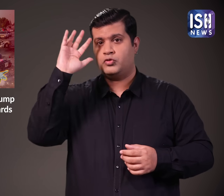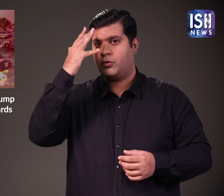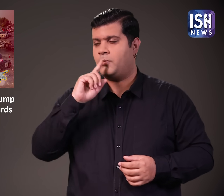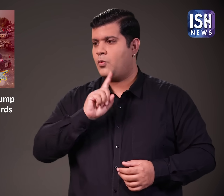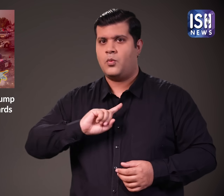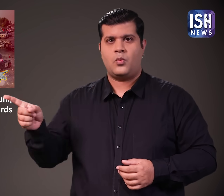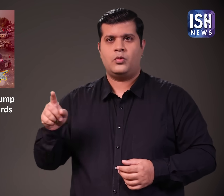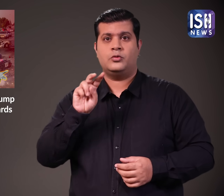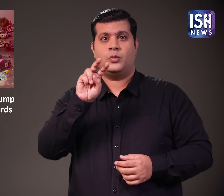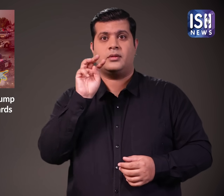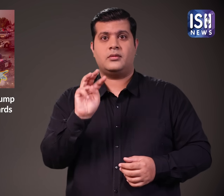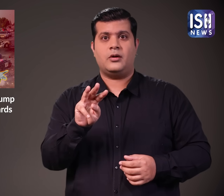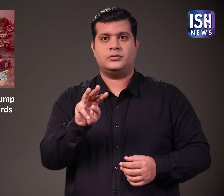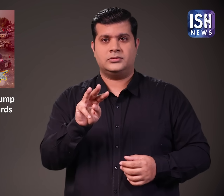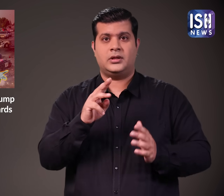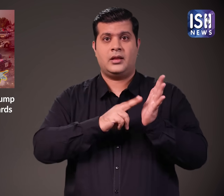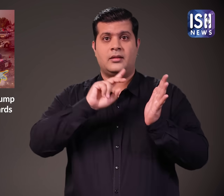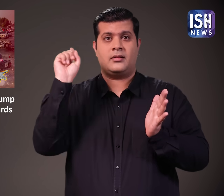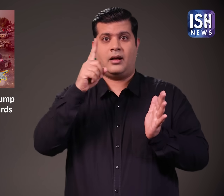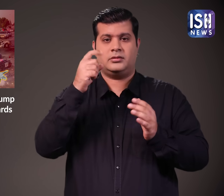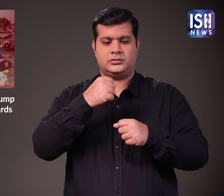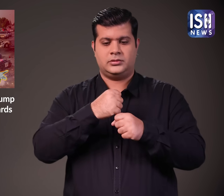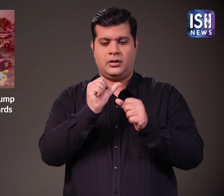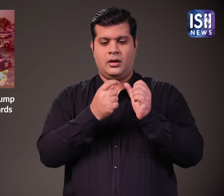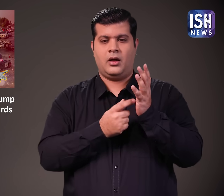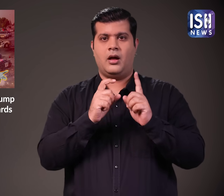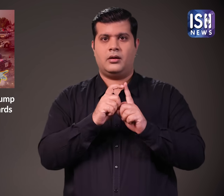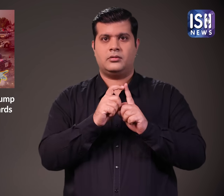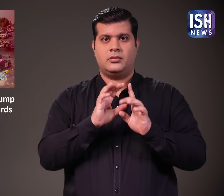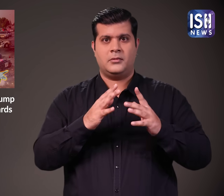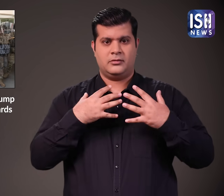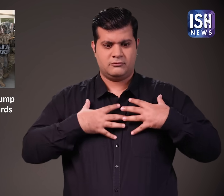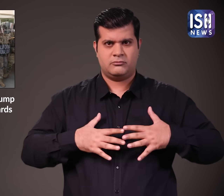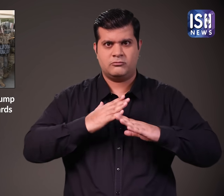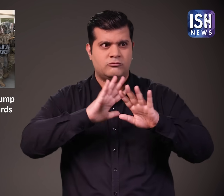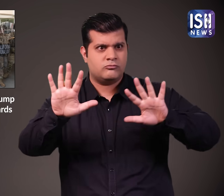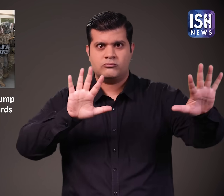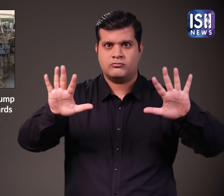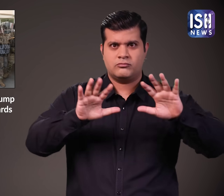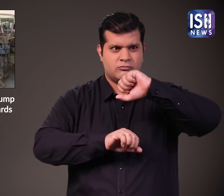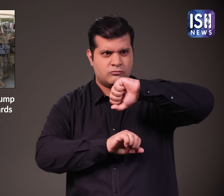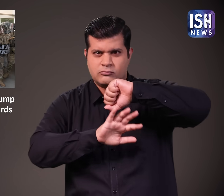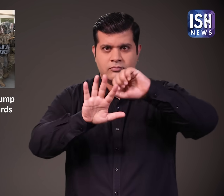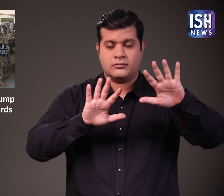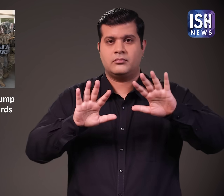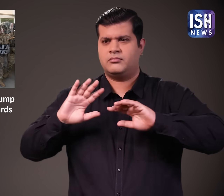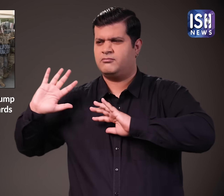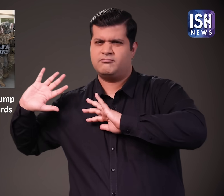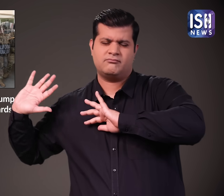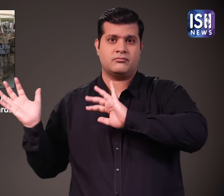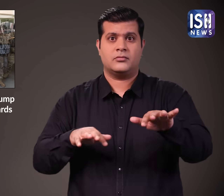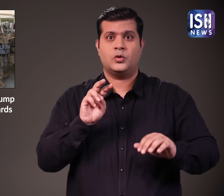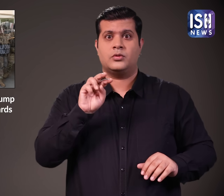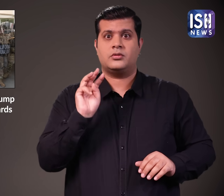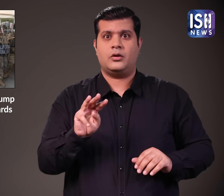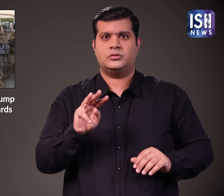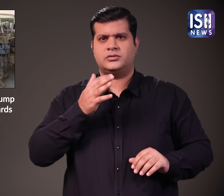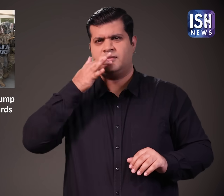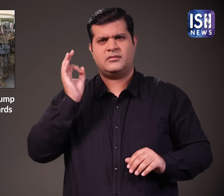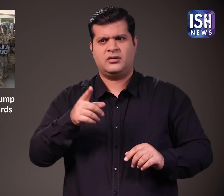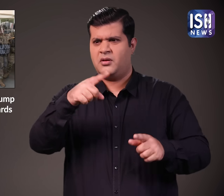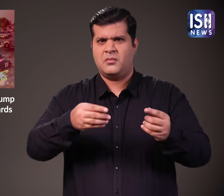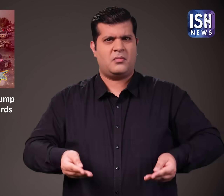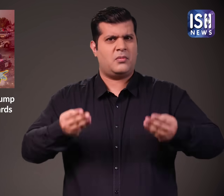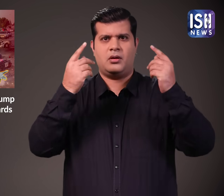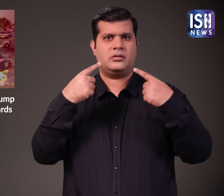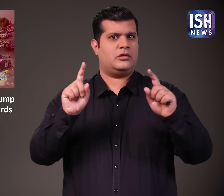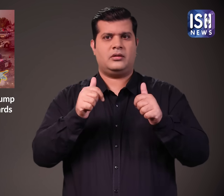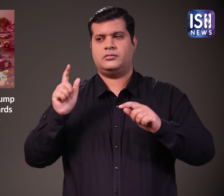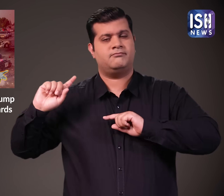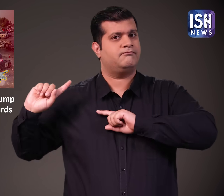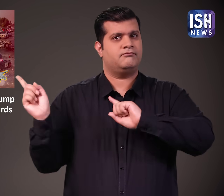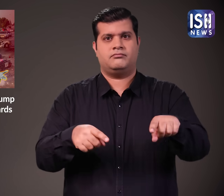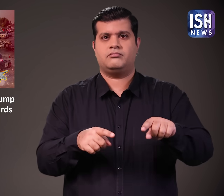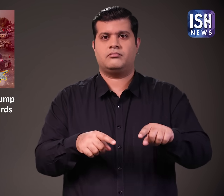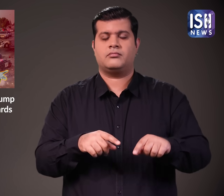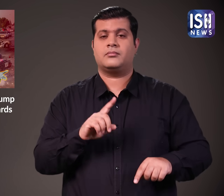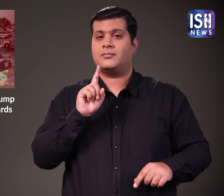He sent 2,000 National Guard troops and Marines to LA to control the situation.